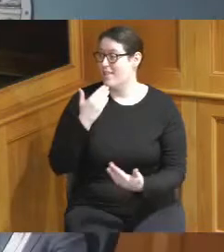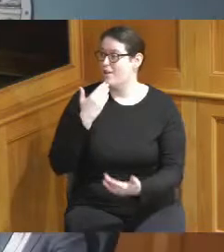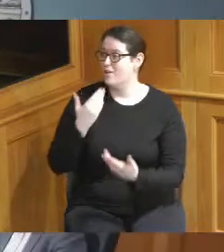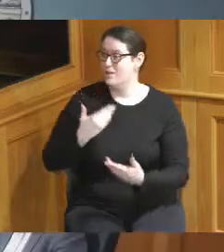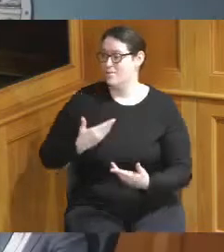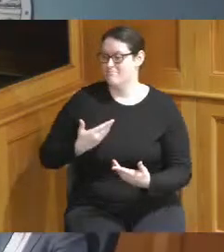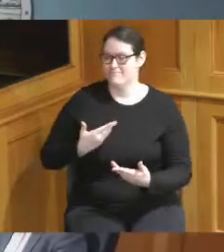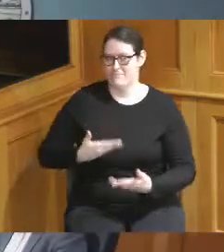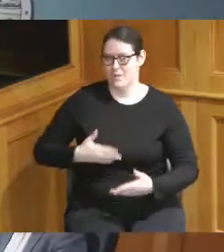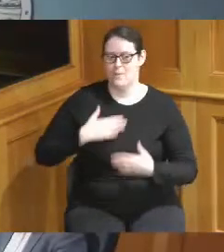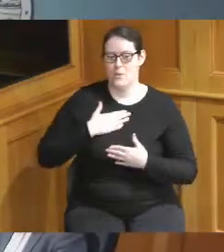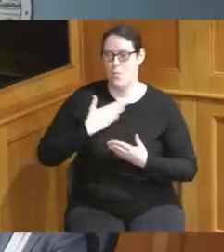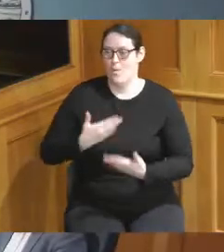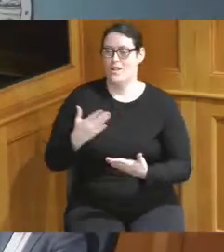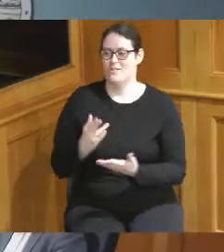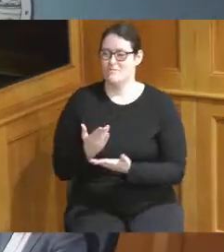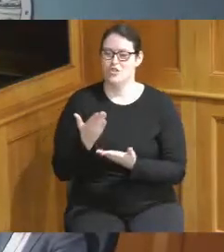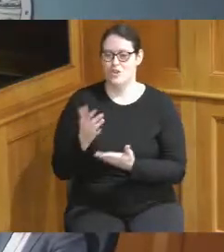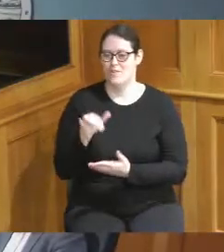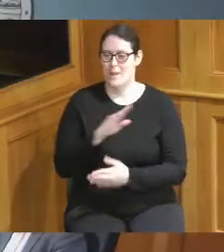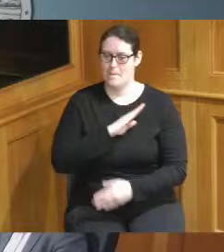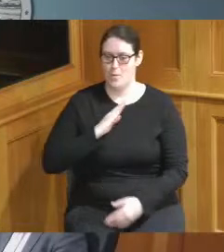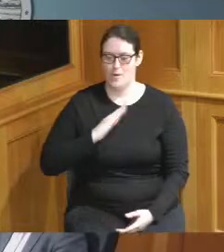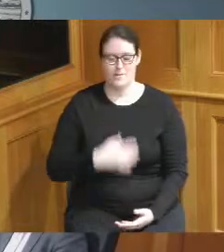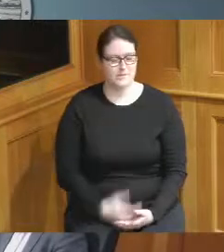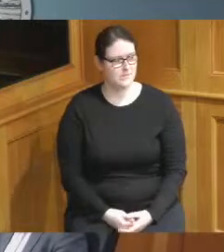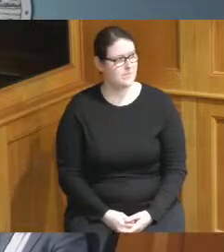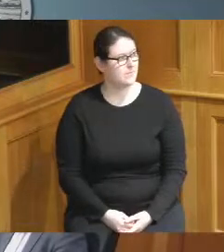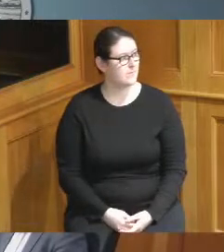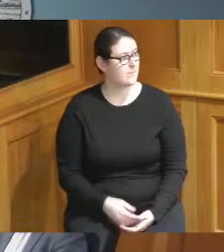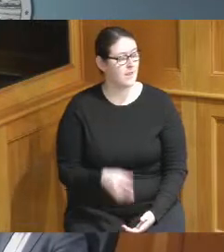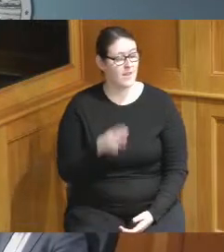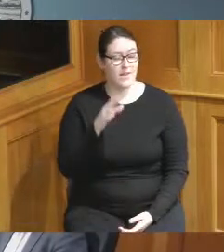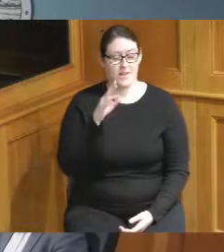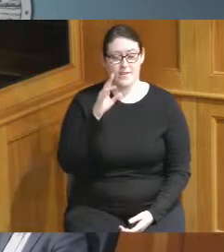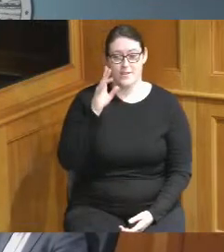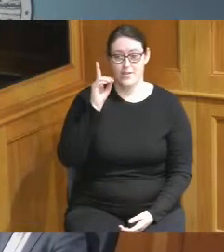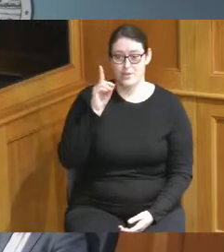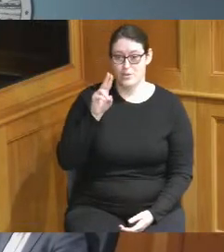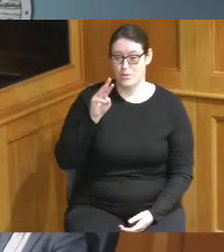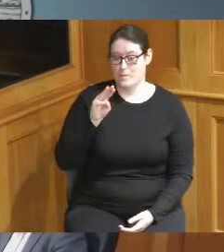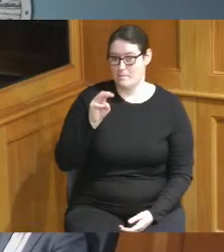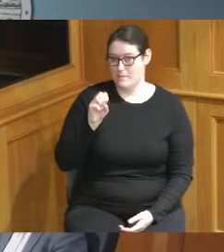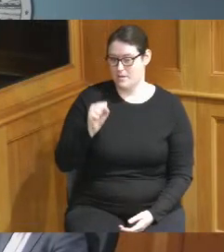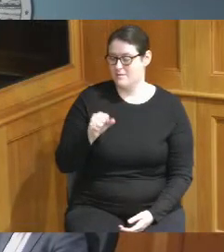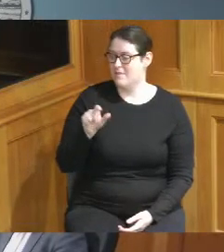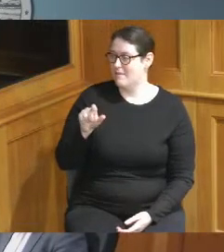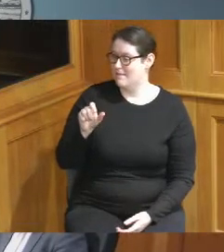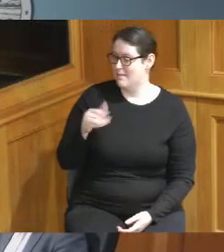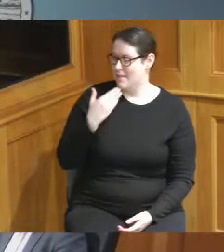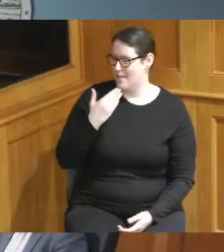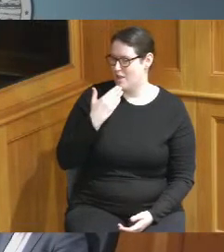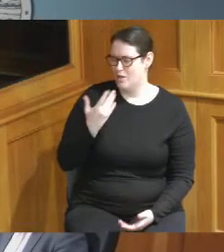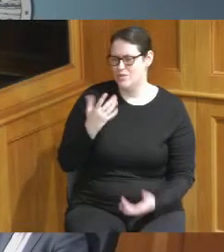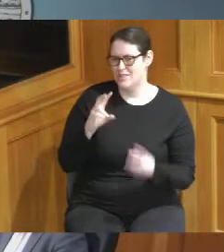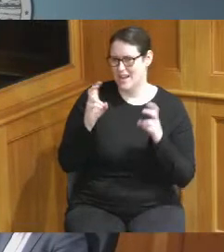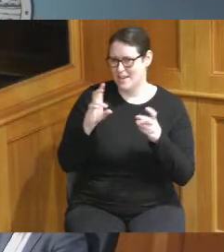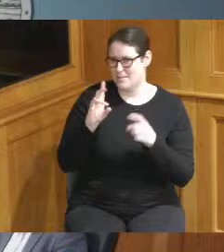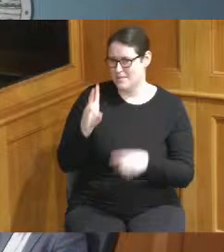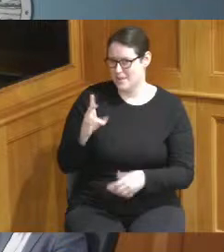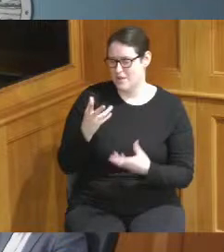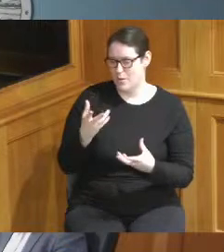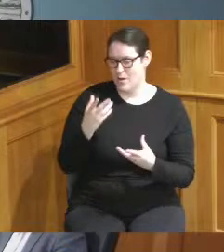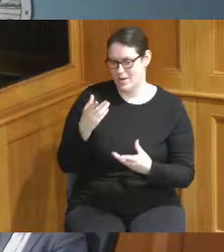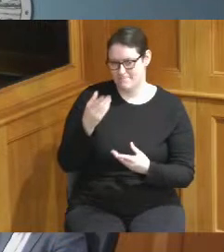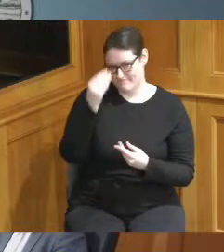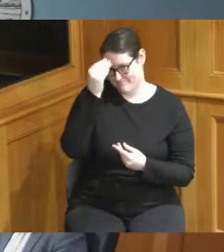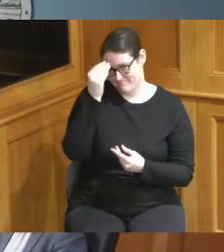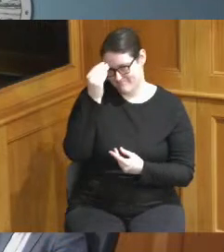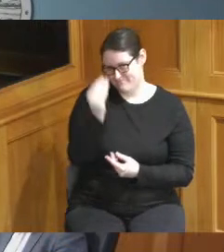and I know we're talking about that's another waterproofing contract PayCor Stadium interior